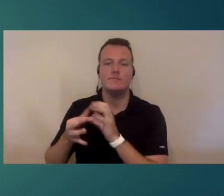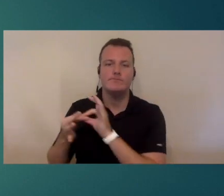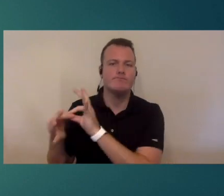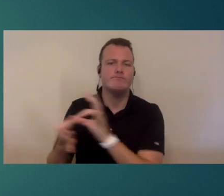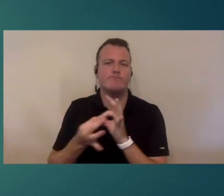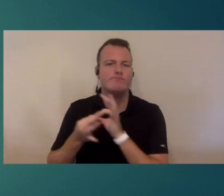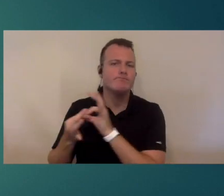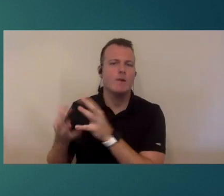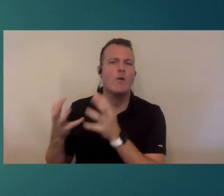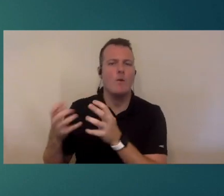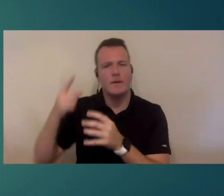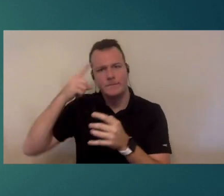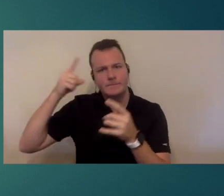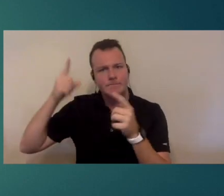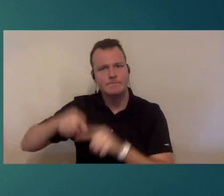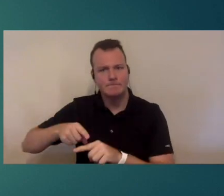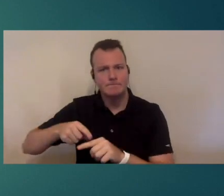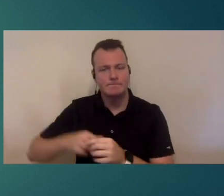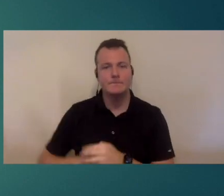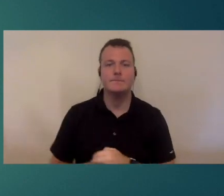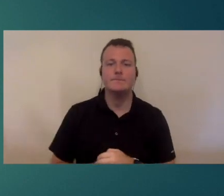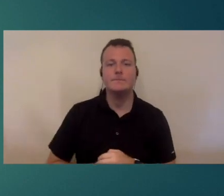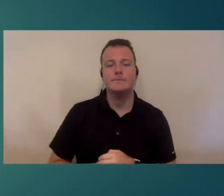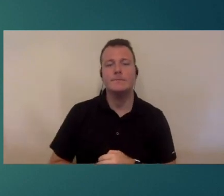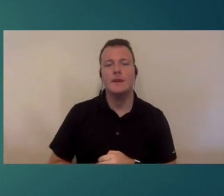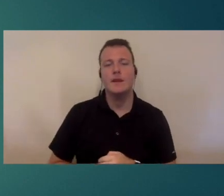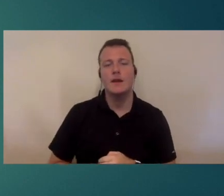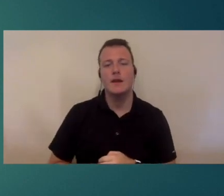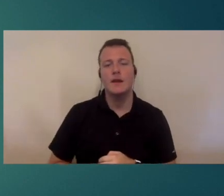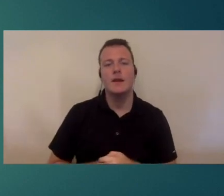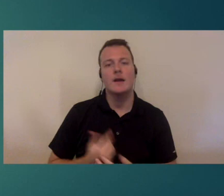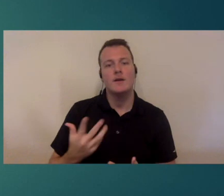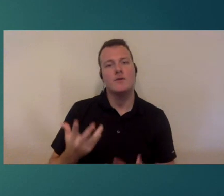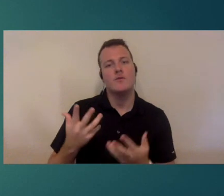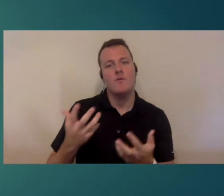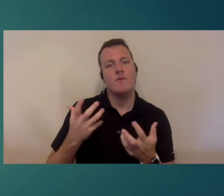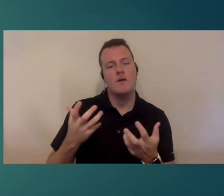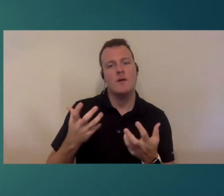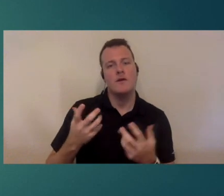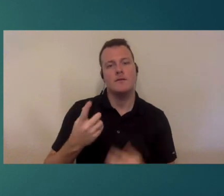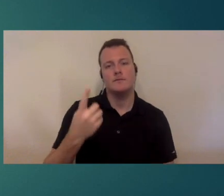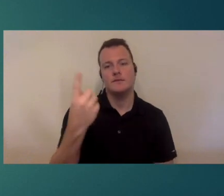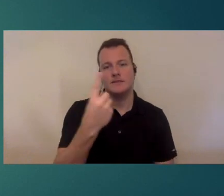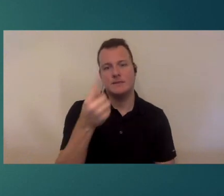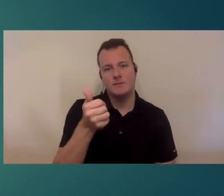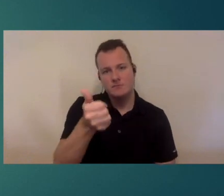new person too. So I'm really looking for someone that can communicate and